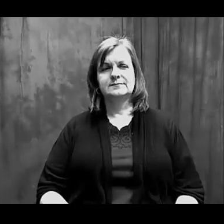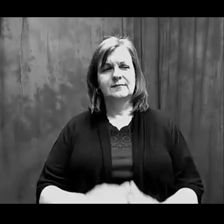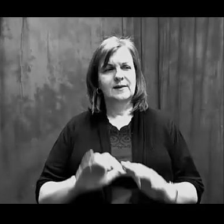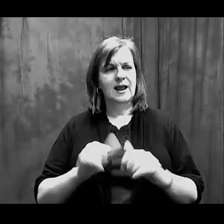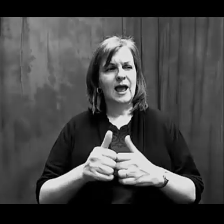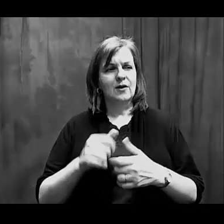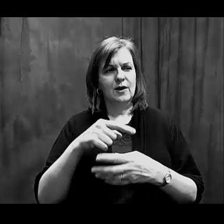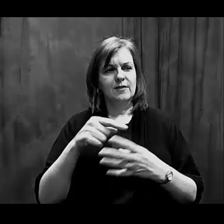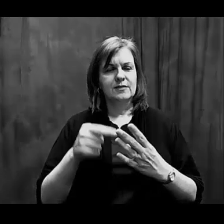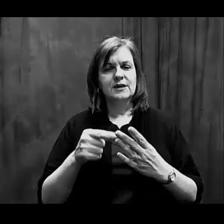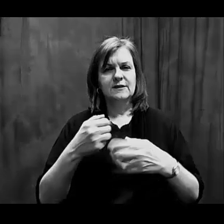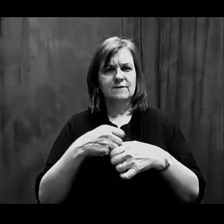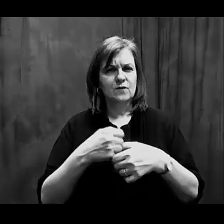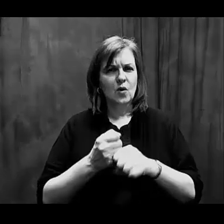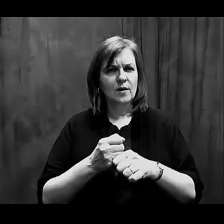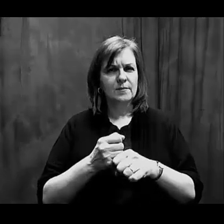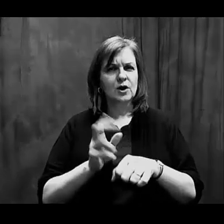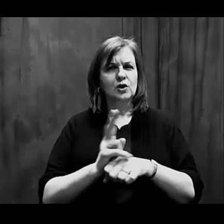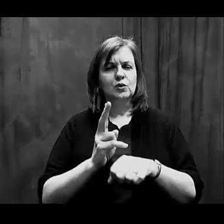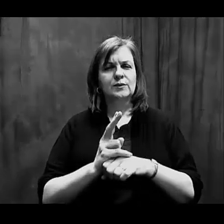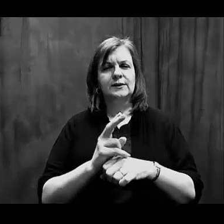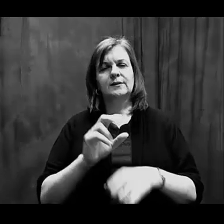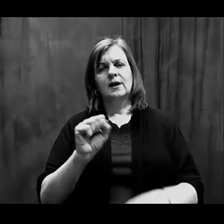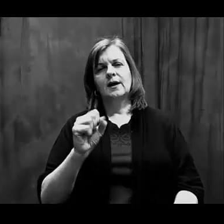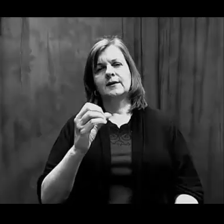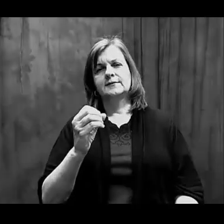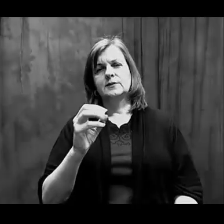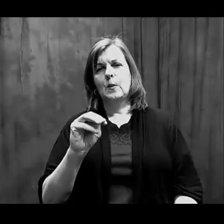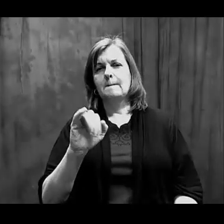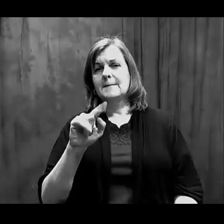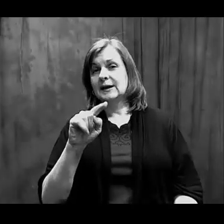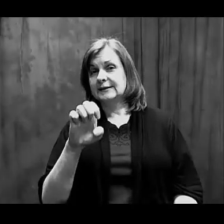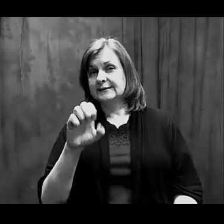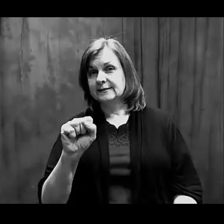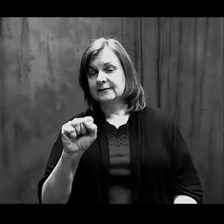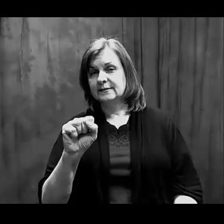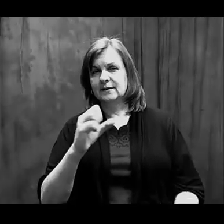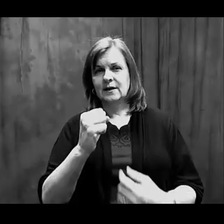how does this form? well this forms with something known as somites